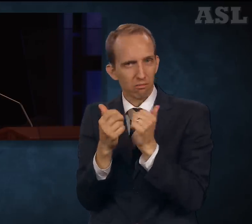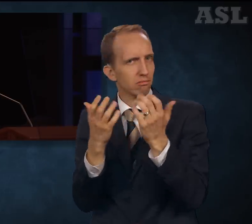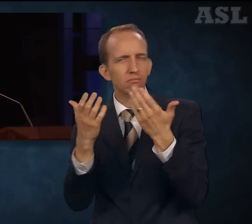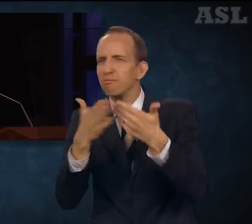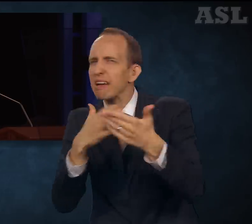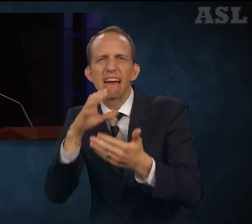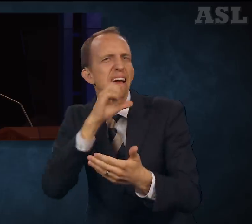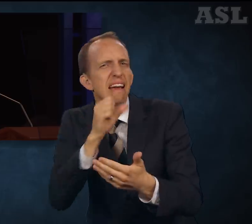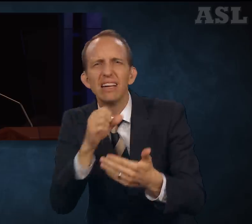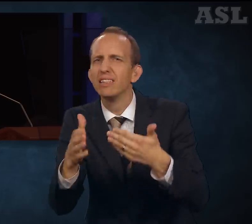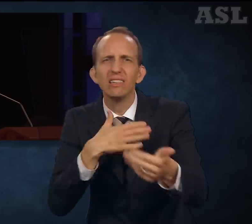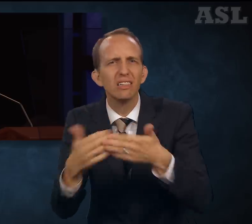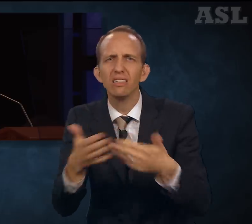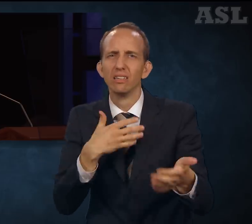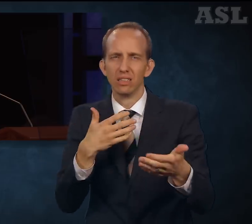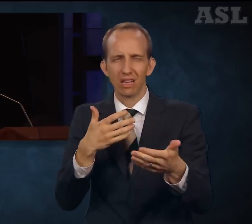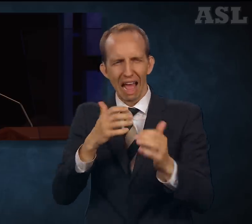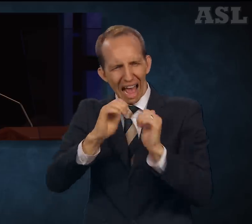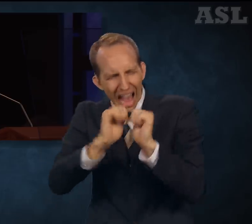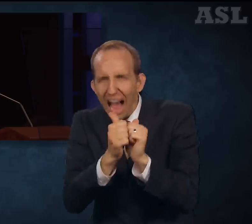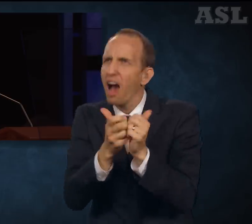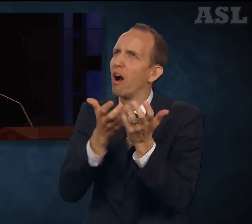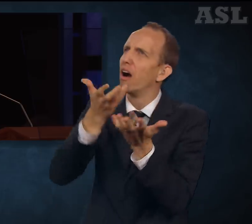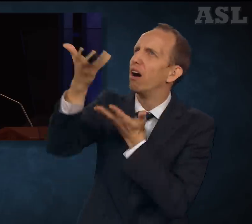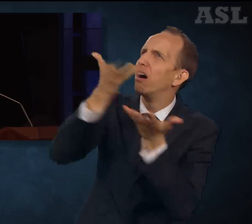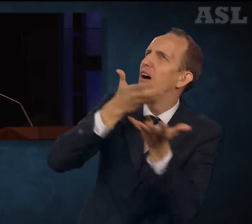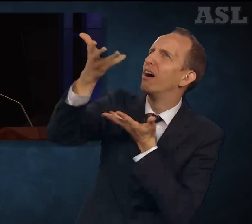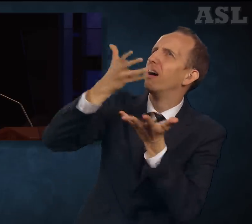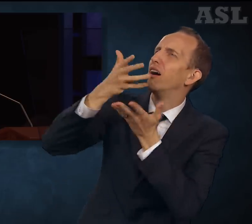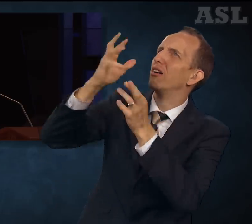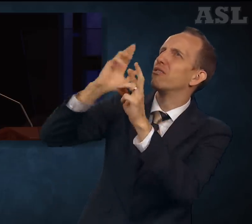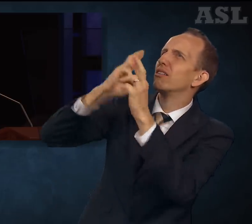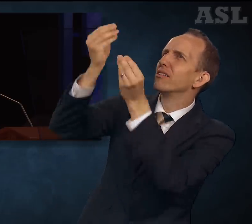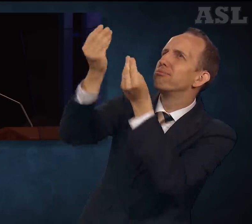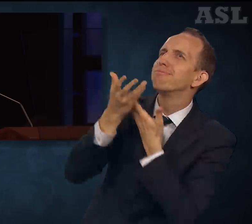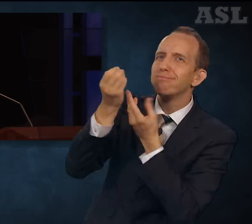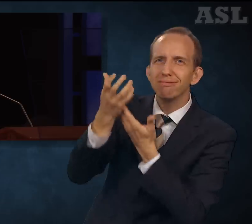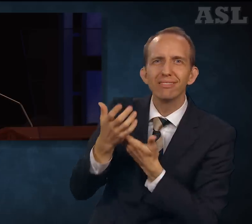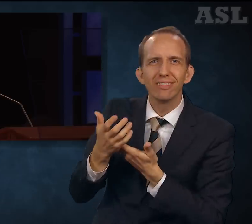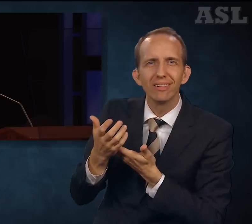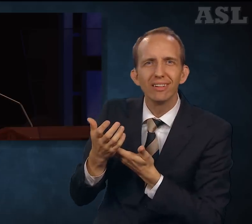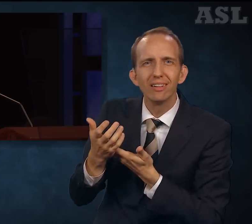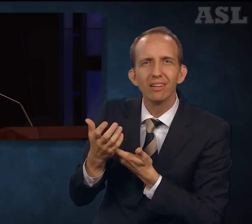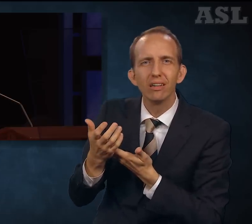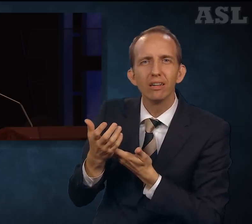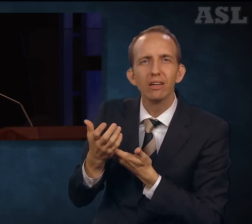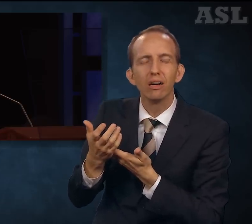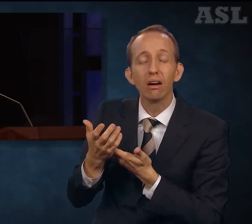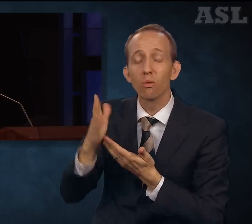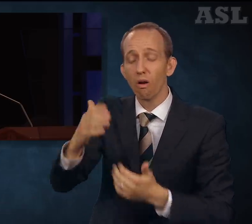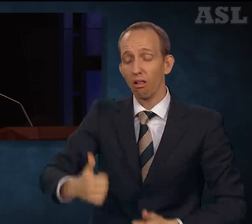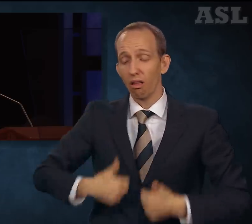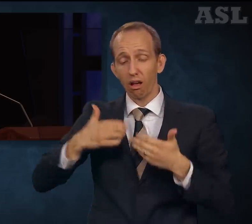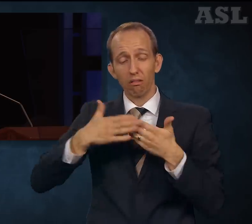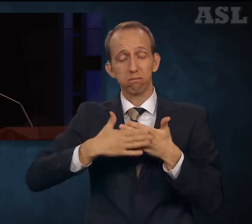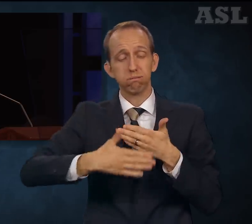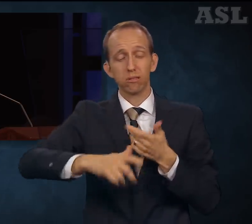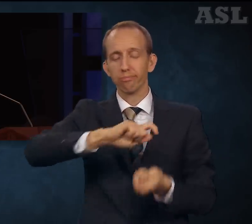YOURSELF--RIGHT NOW AT YOUR